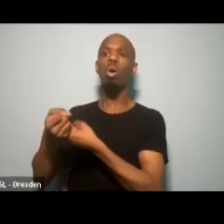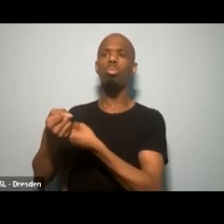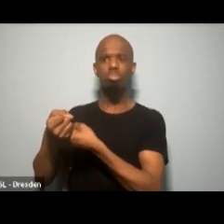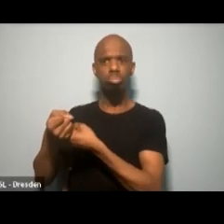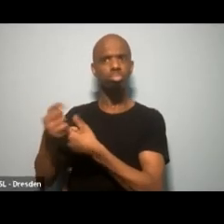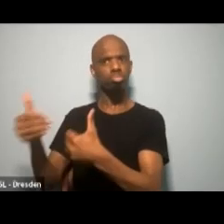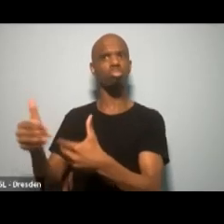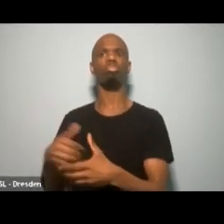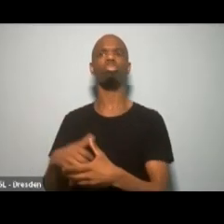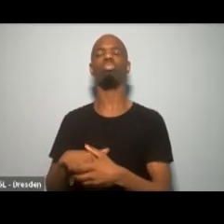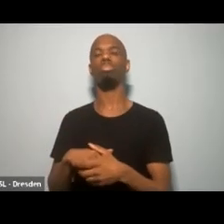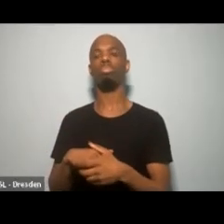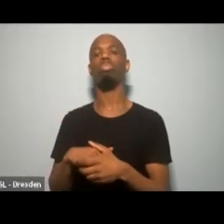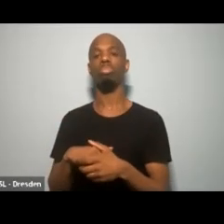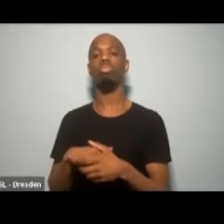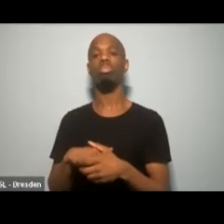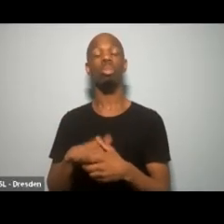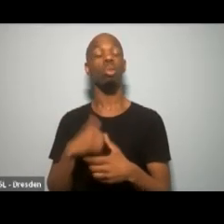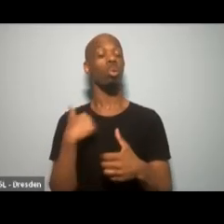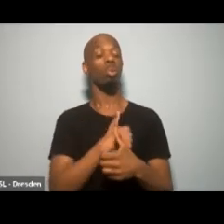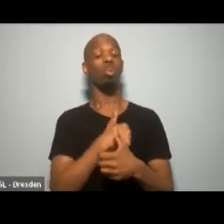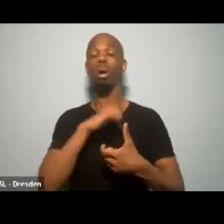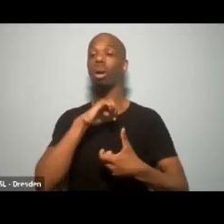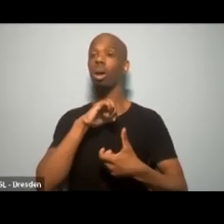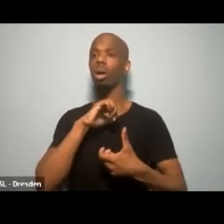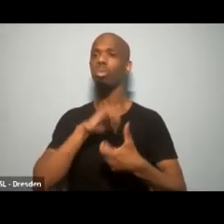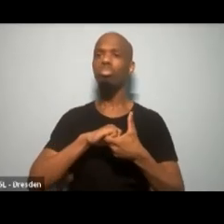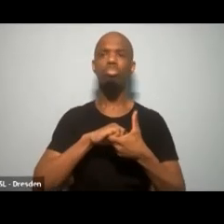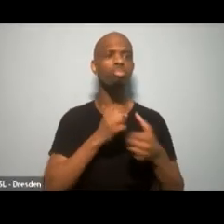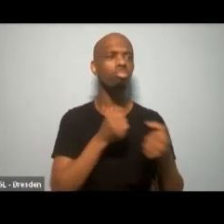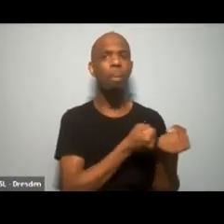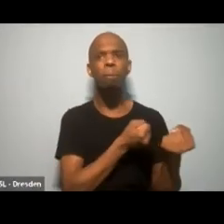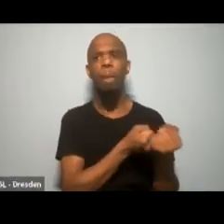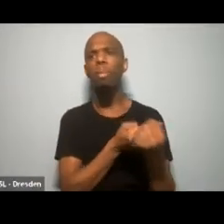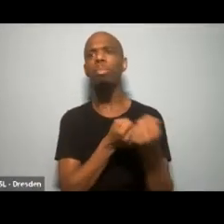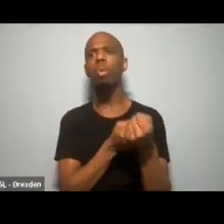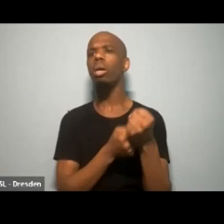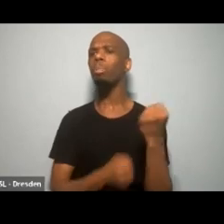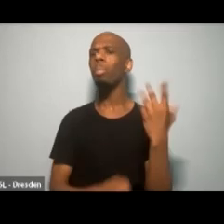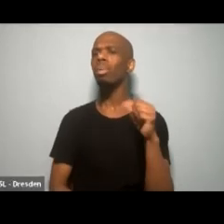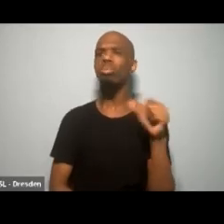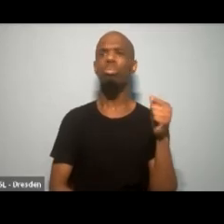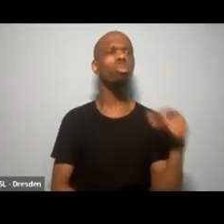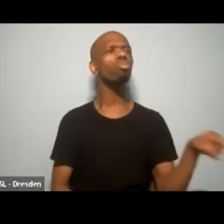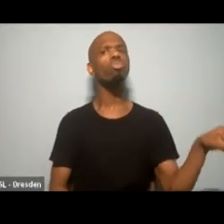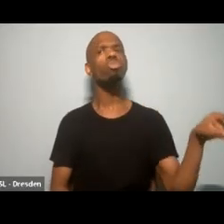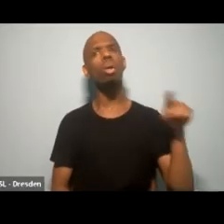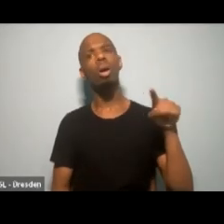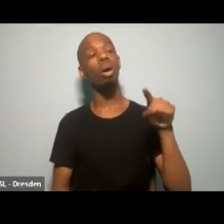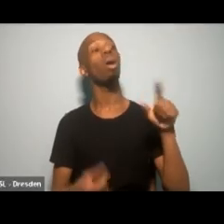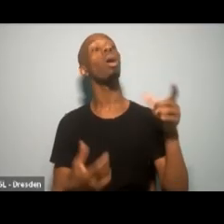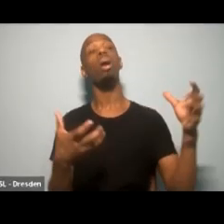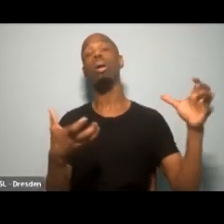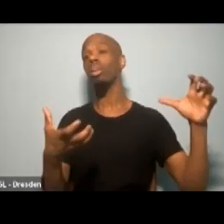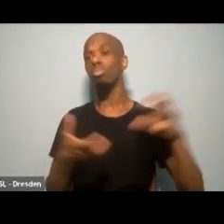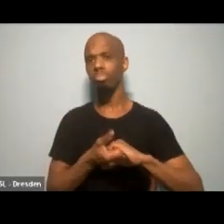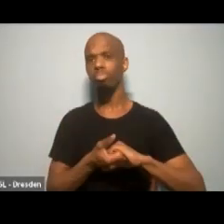within the National Theatre complex, diverse aspects of the Nigerian culture